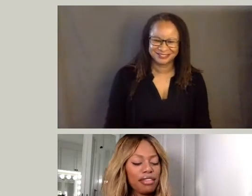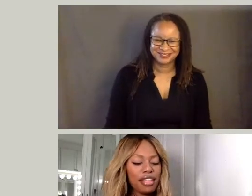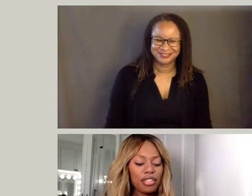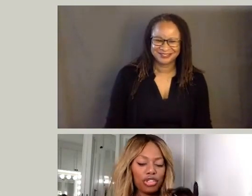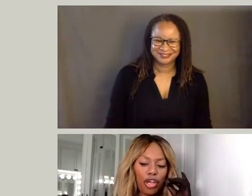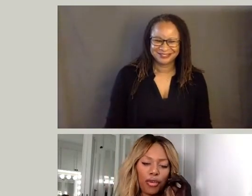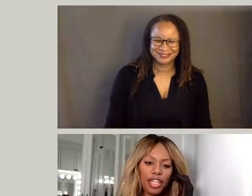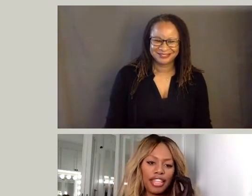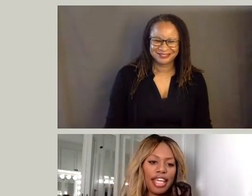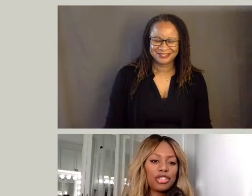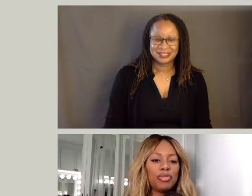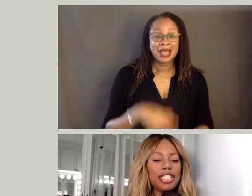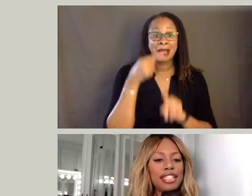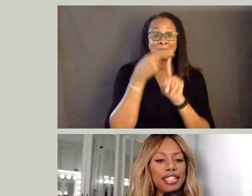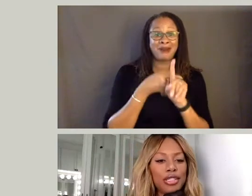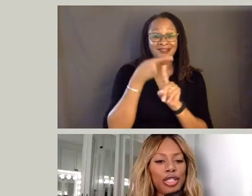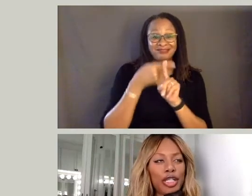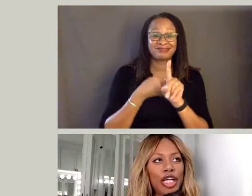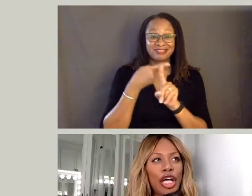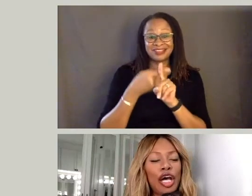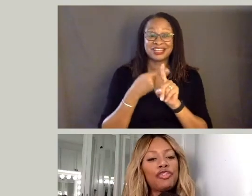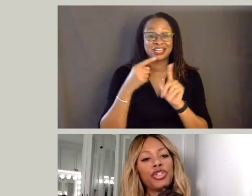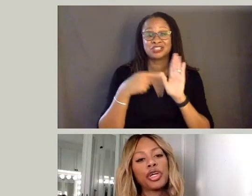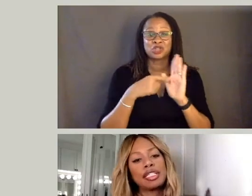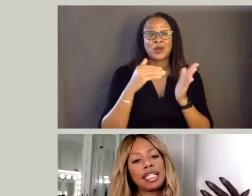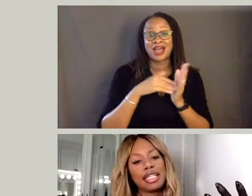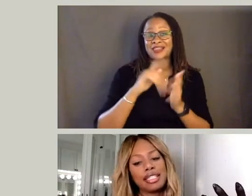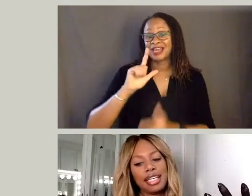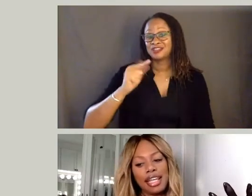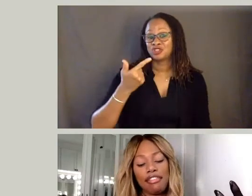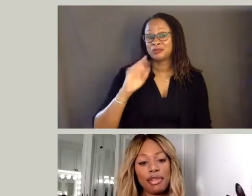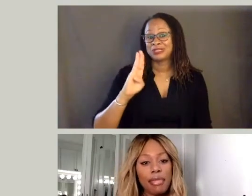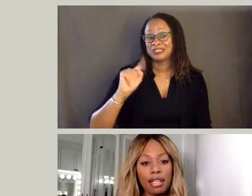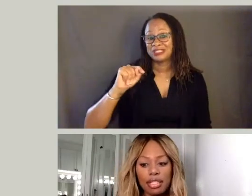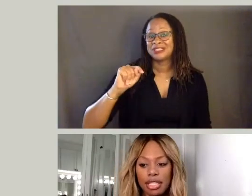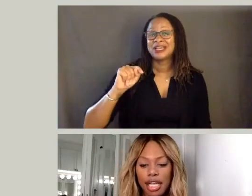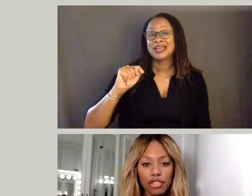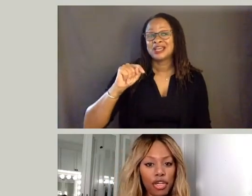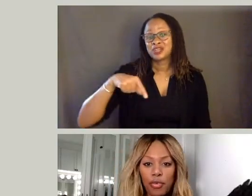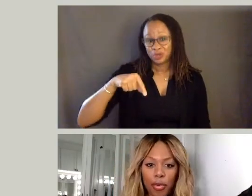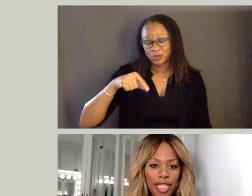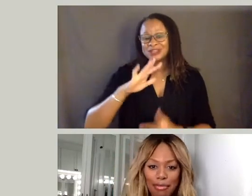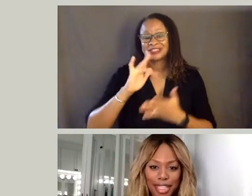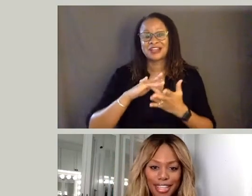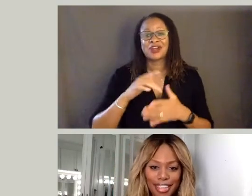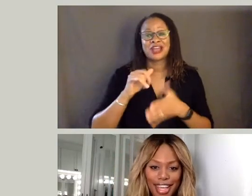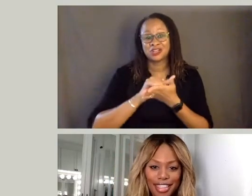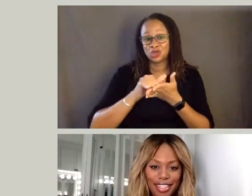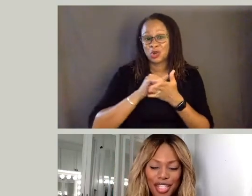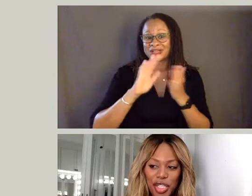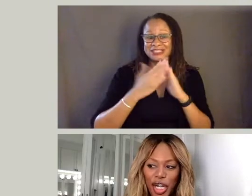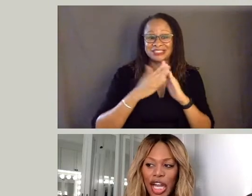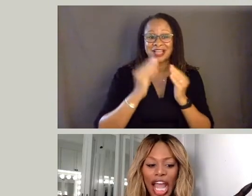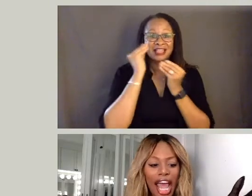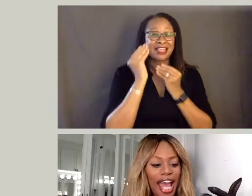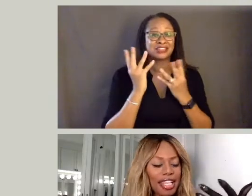The monthly show that the LGBT Center of New York City did every month to let you know what was happening at the Center,